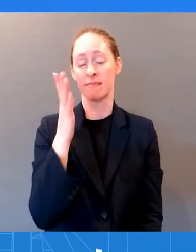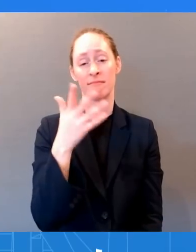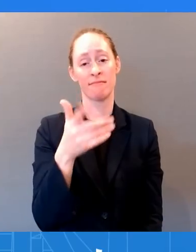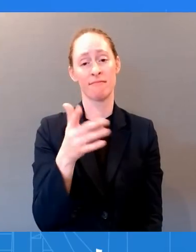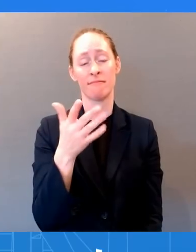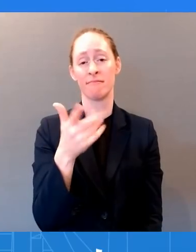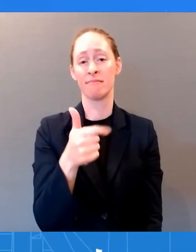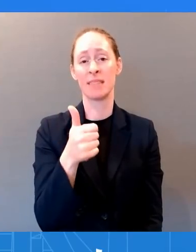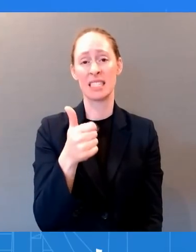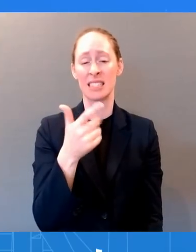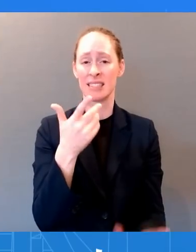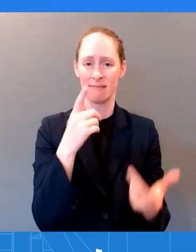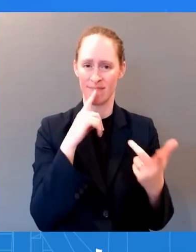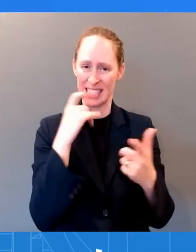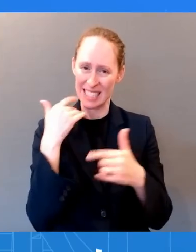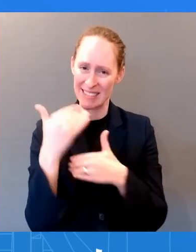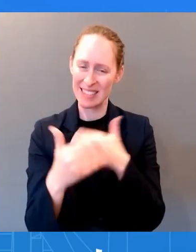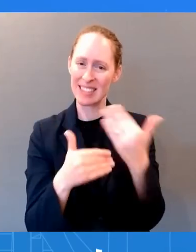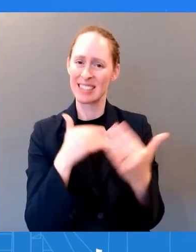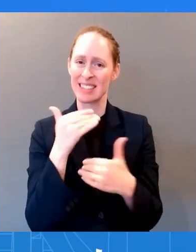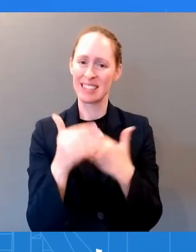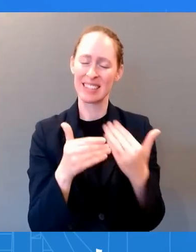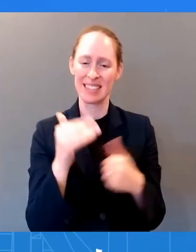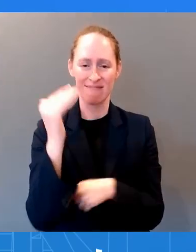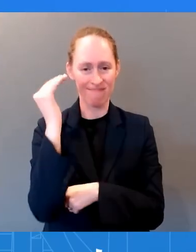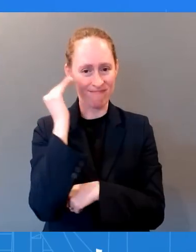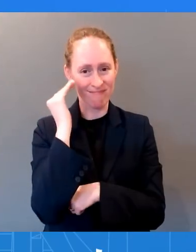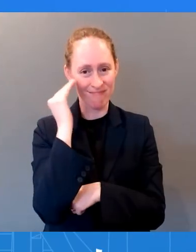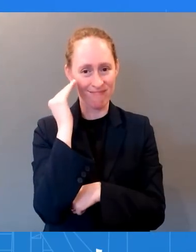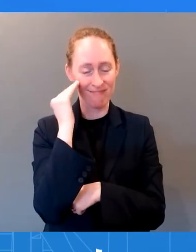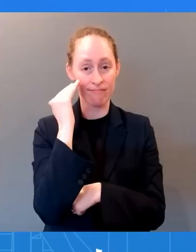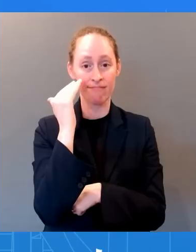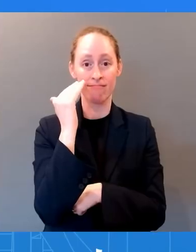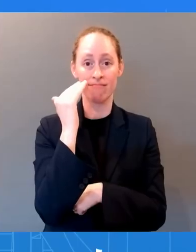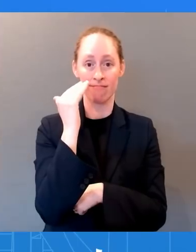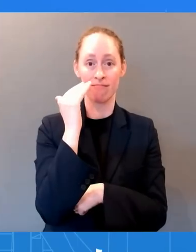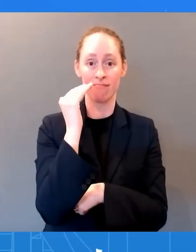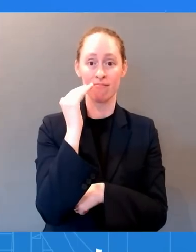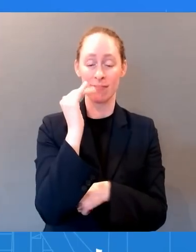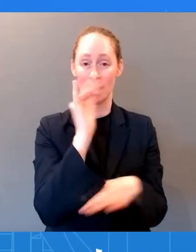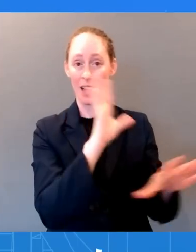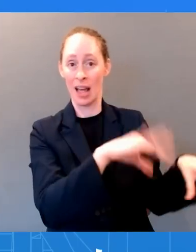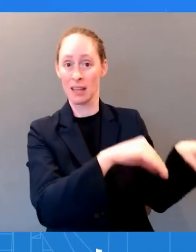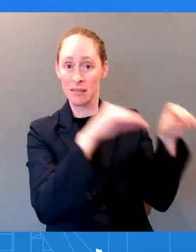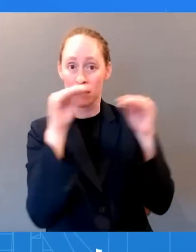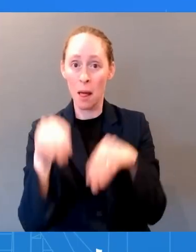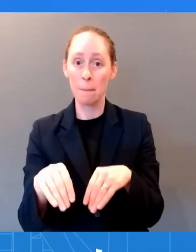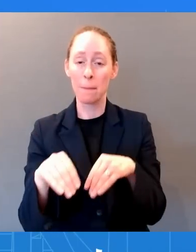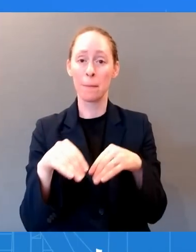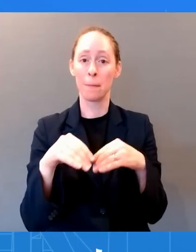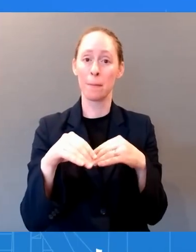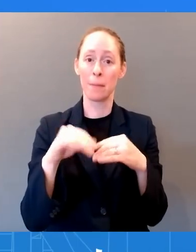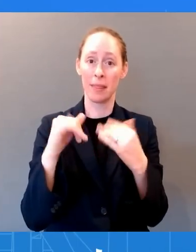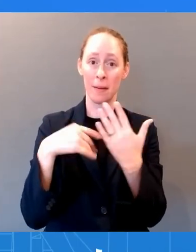you know, asylum or coming here and getting the --